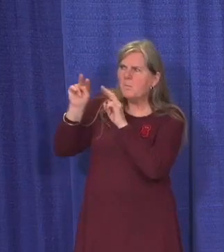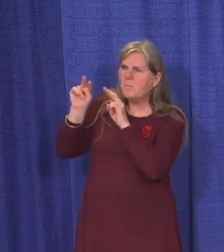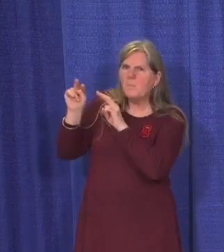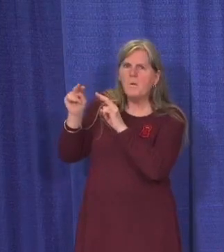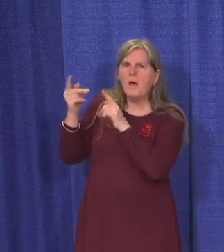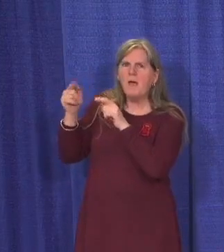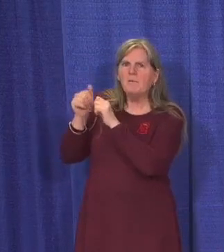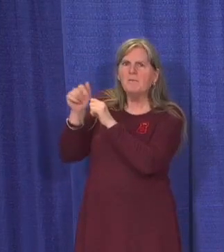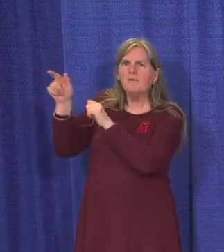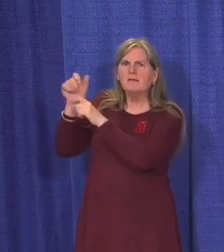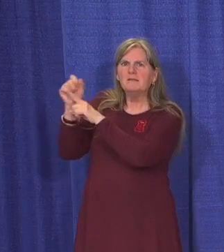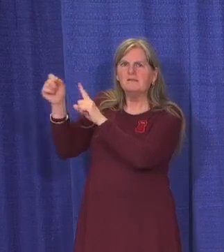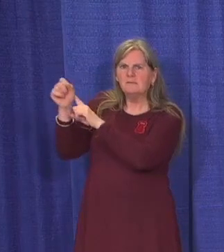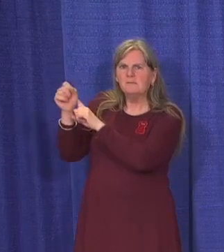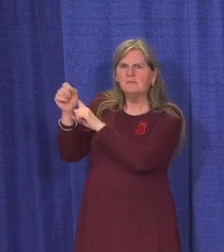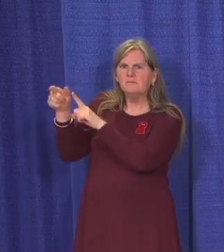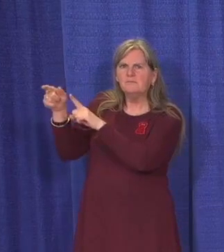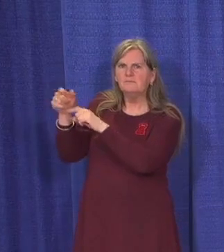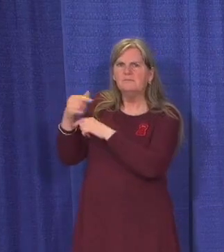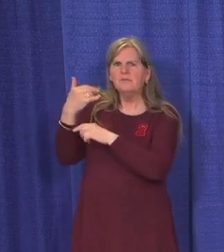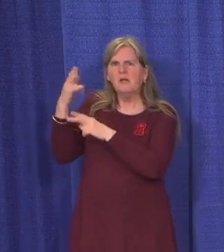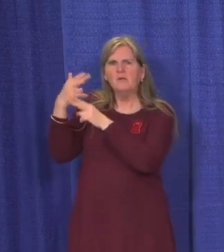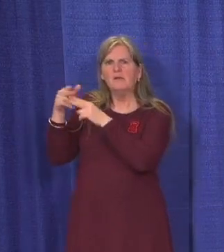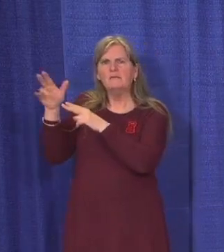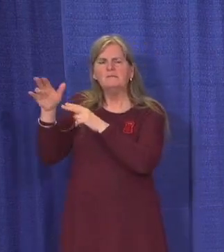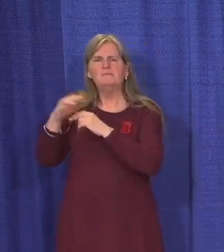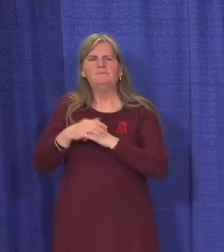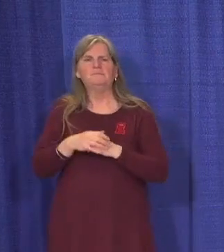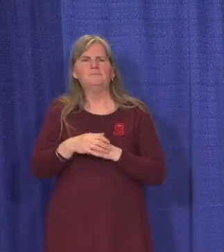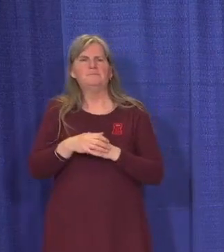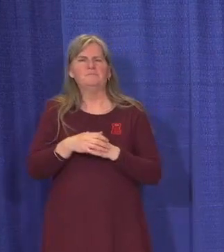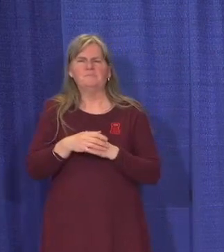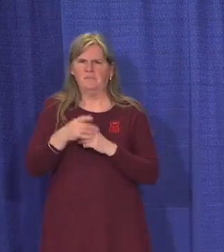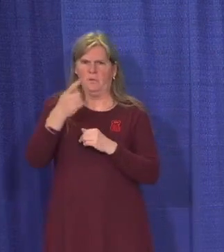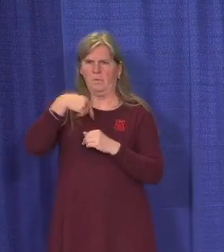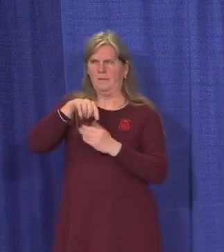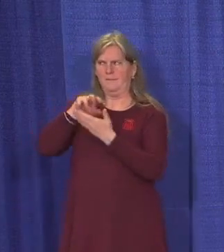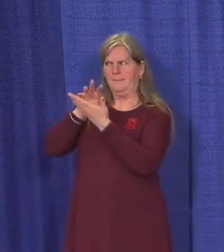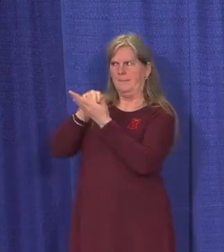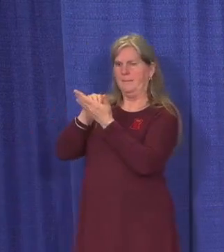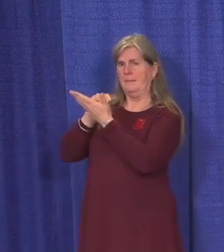COVID infection. I know there has been lots of concern around the recent school